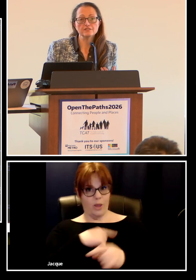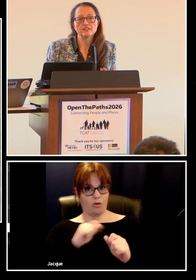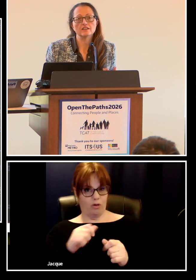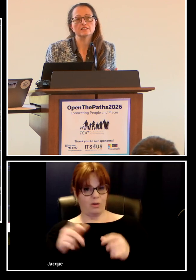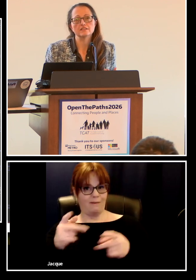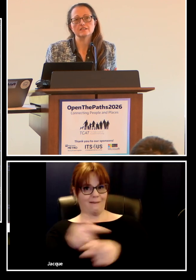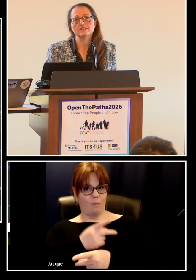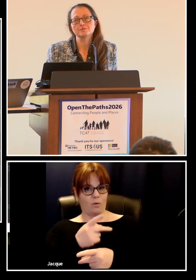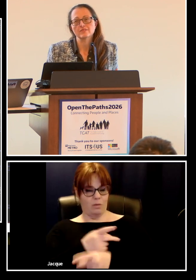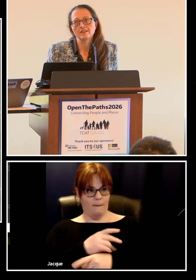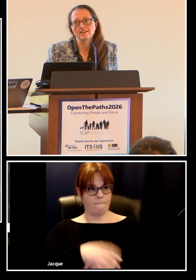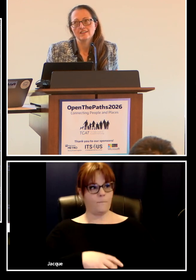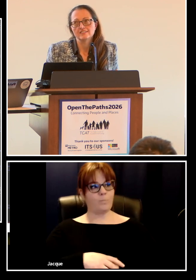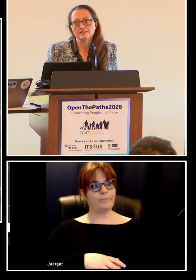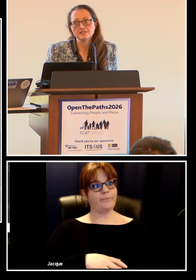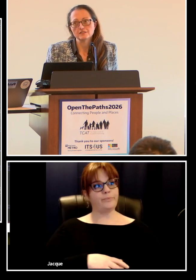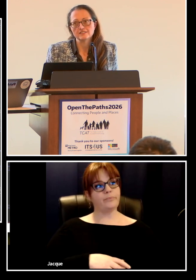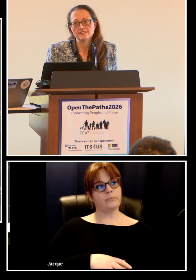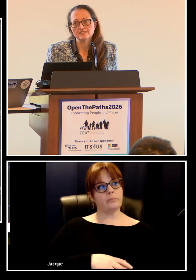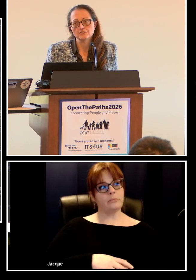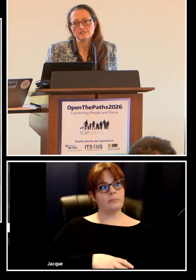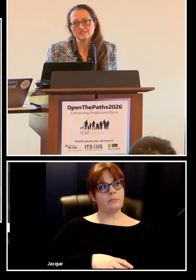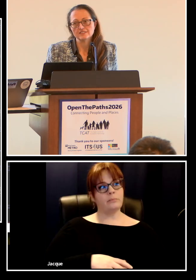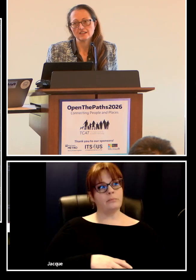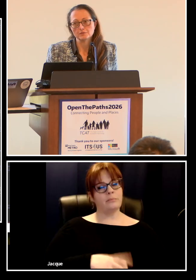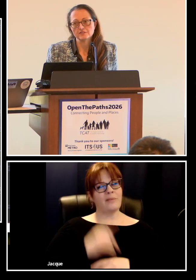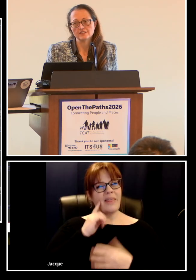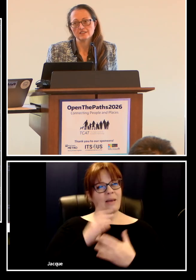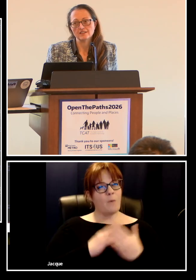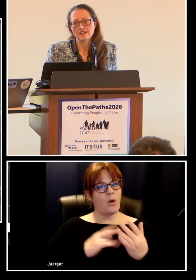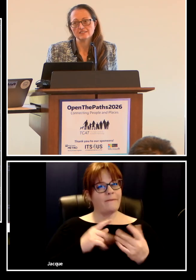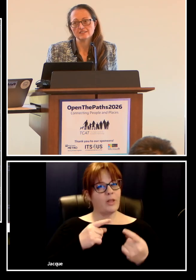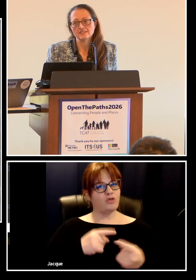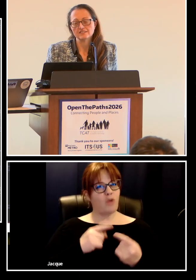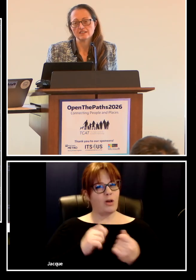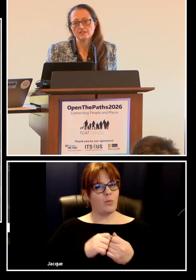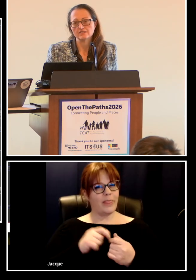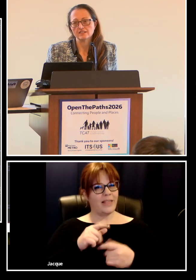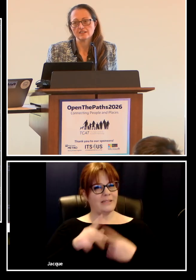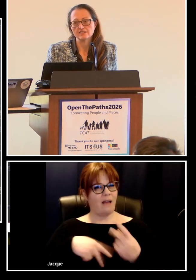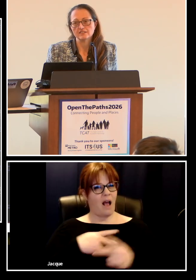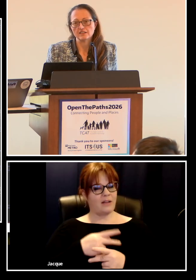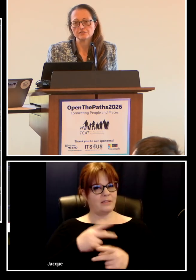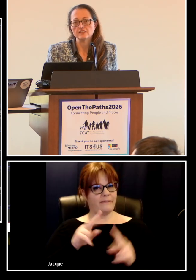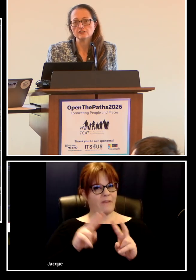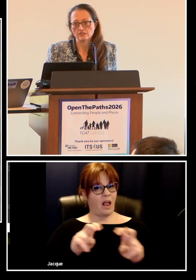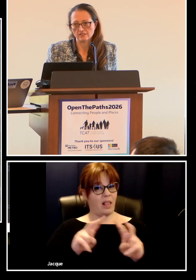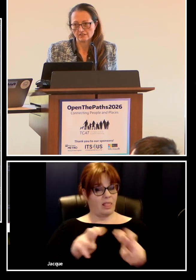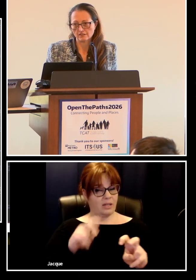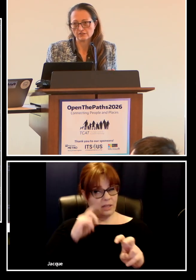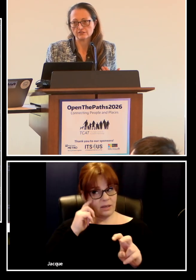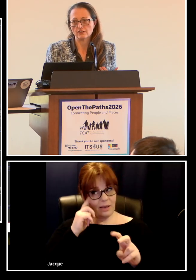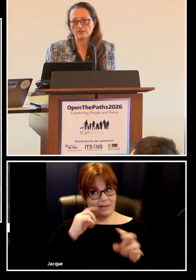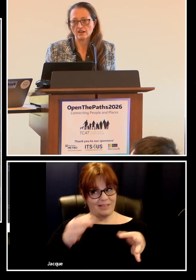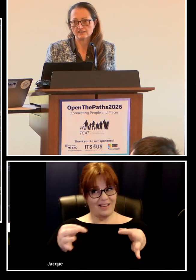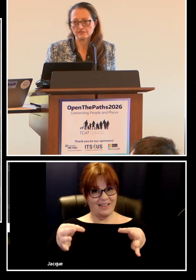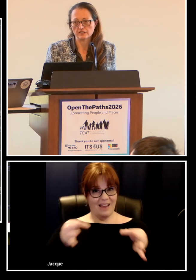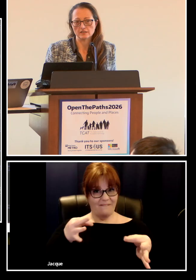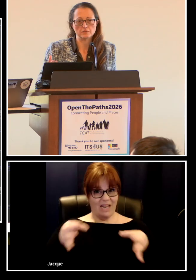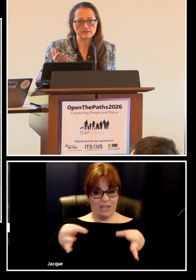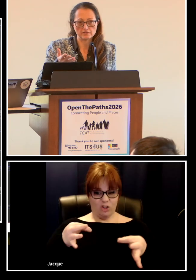of the the difficulty in doing these types of anal analytics is the definitions are so highly varied.